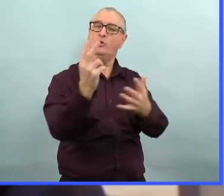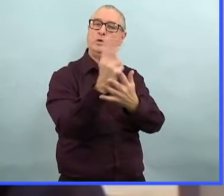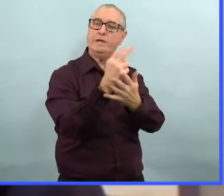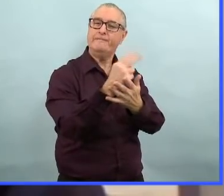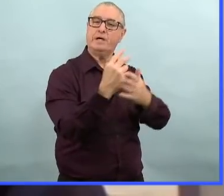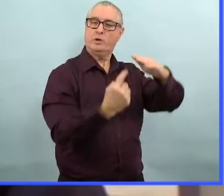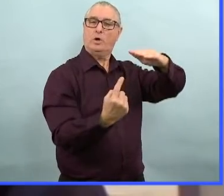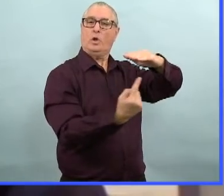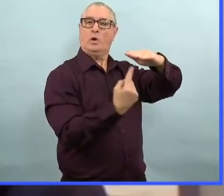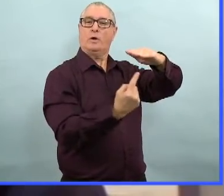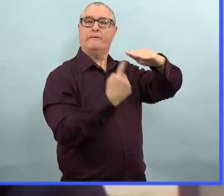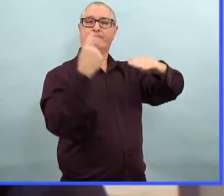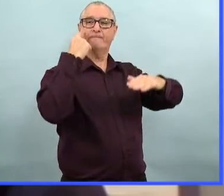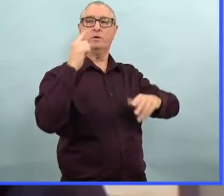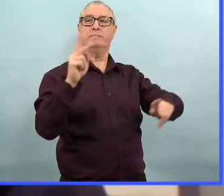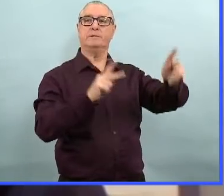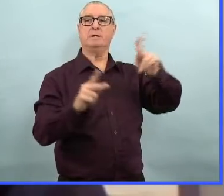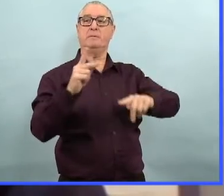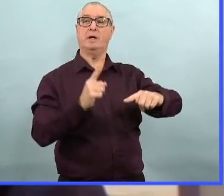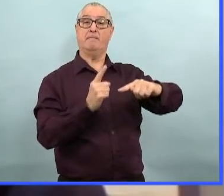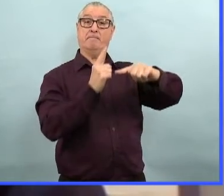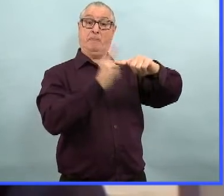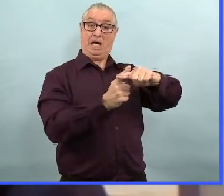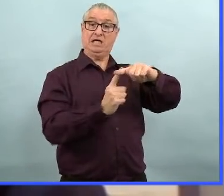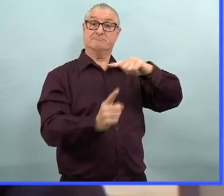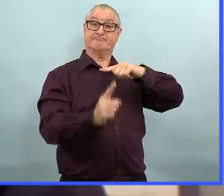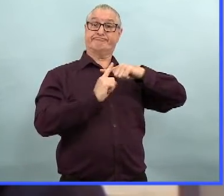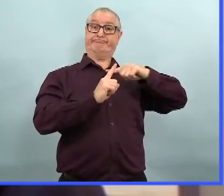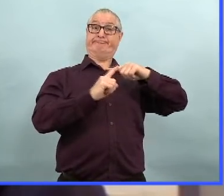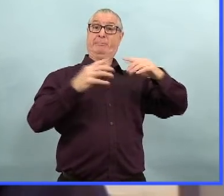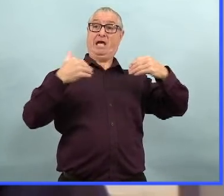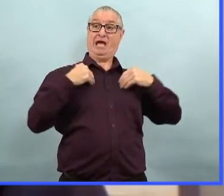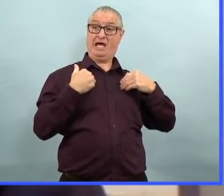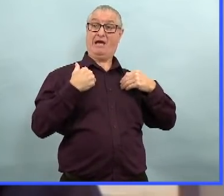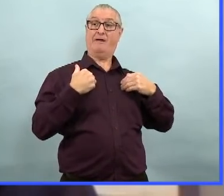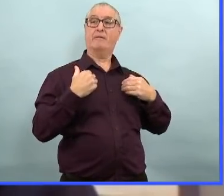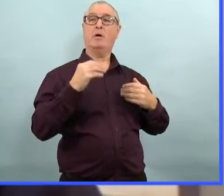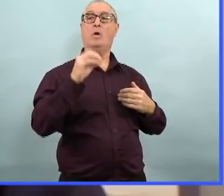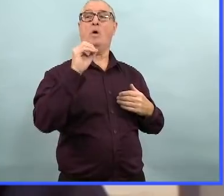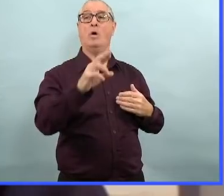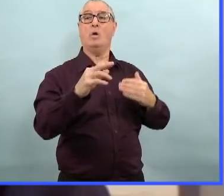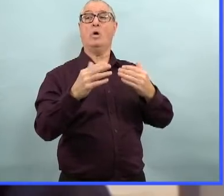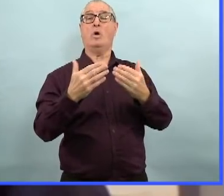test positive and also uh who are named as contacts uh and it's all again about that